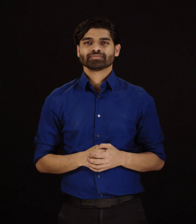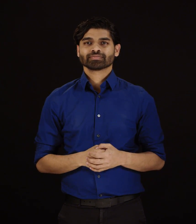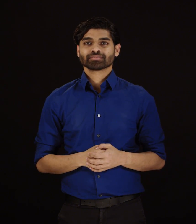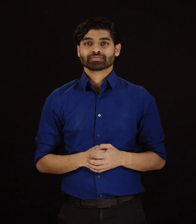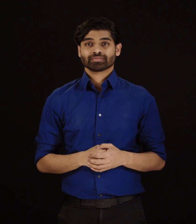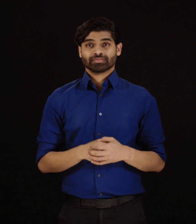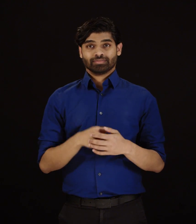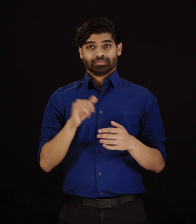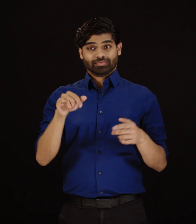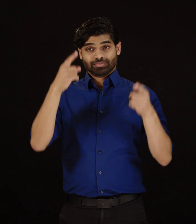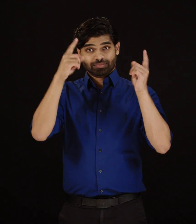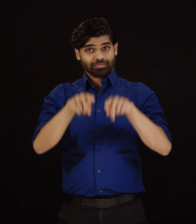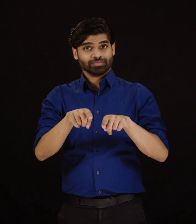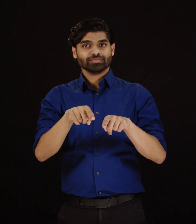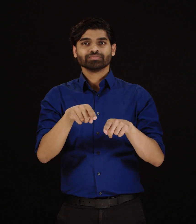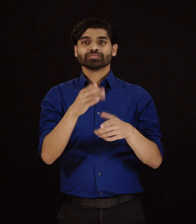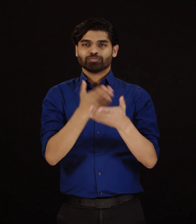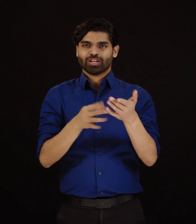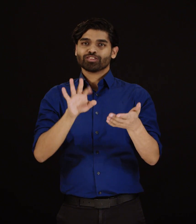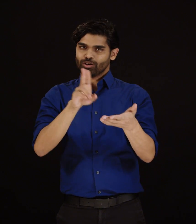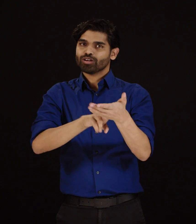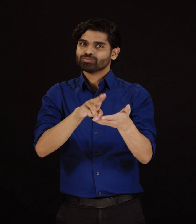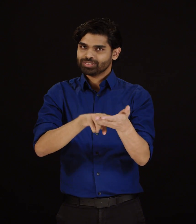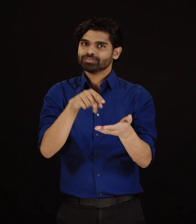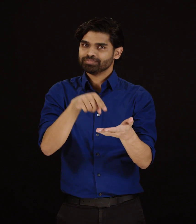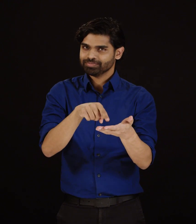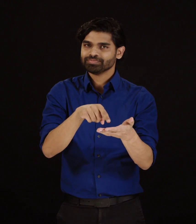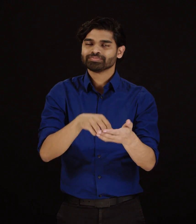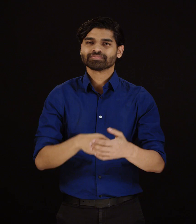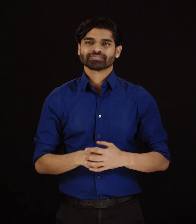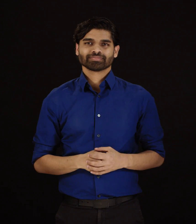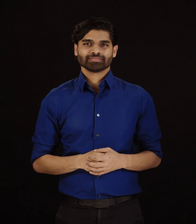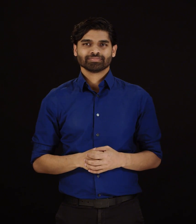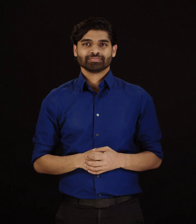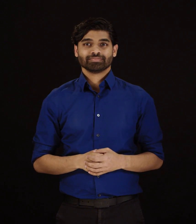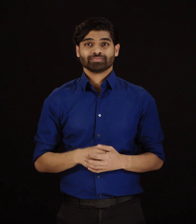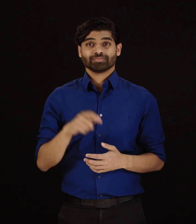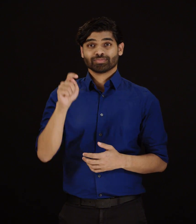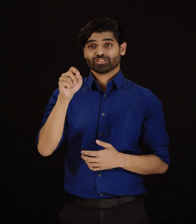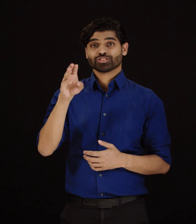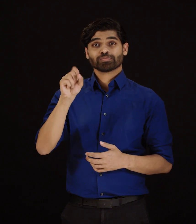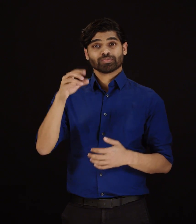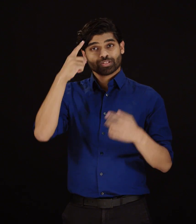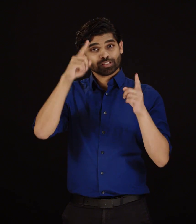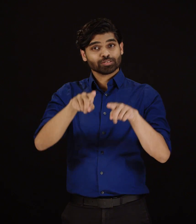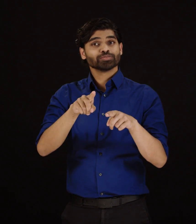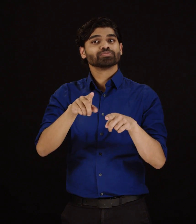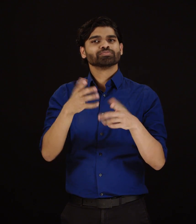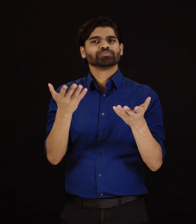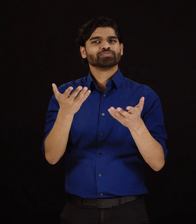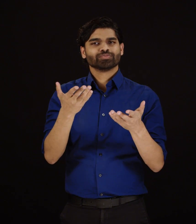service provider’s website. This is also known as Terms of Use, and Terms and Conditions.